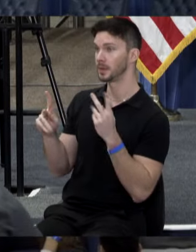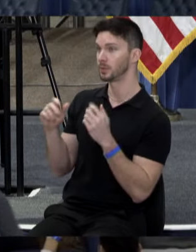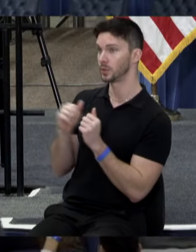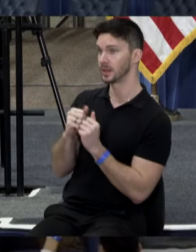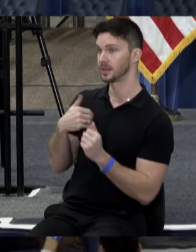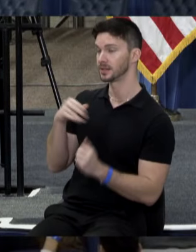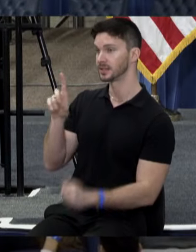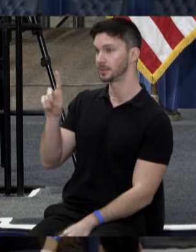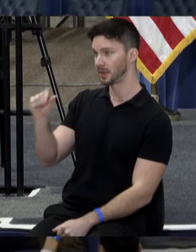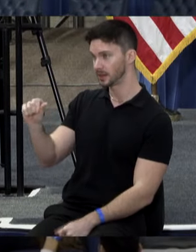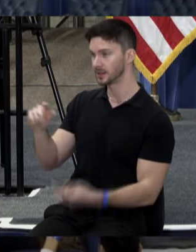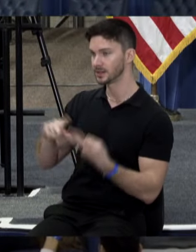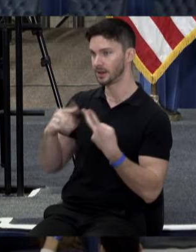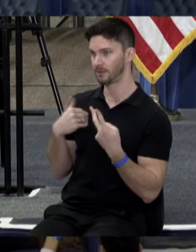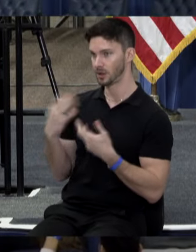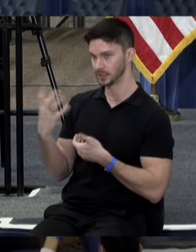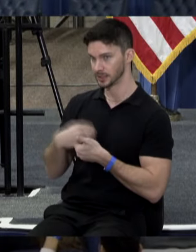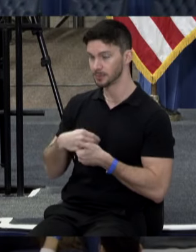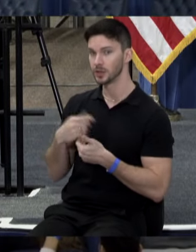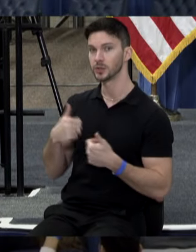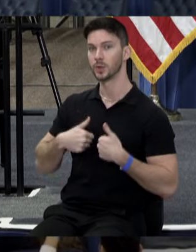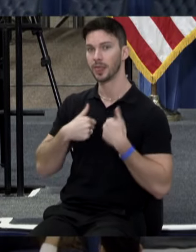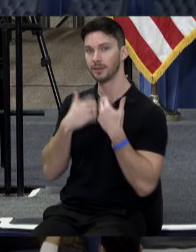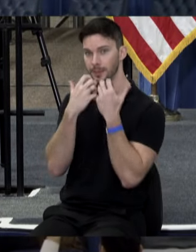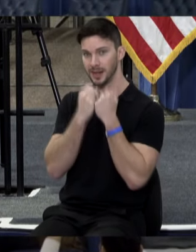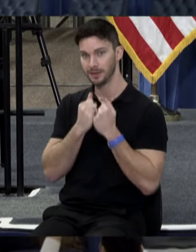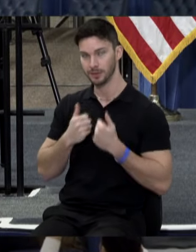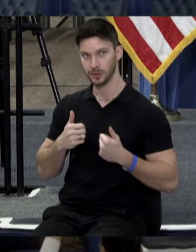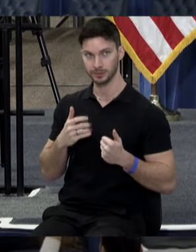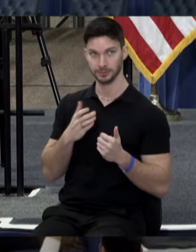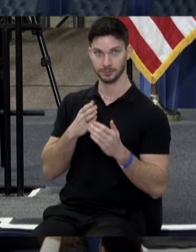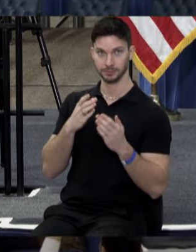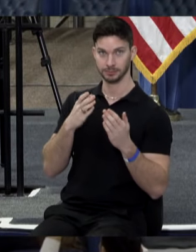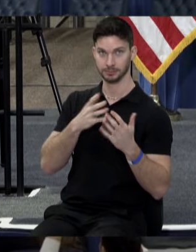lives in their communities. I also serve on multiple advisory and leadership bodies,